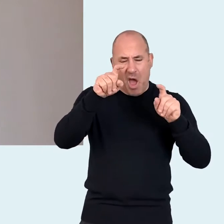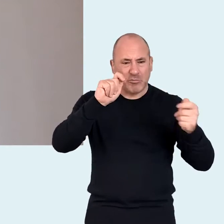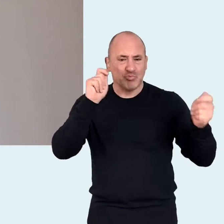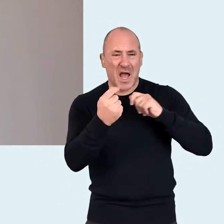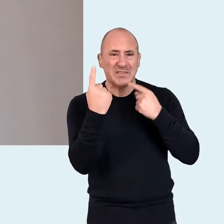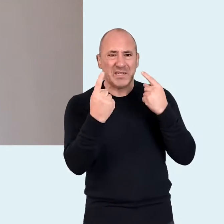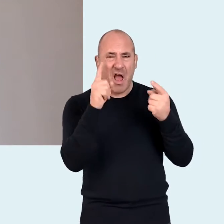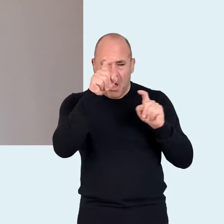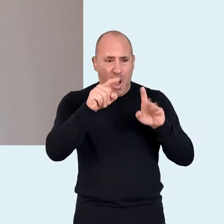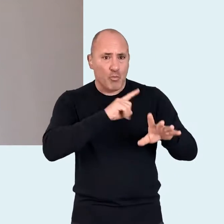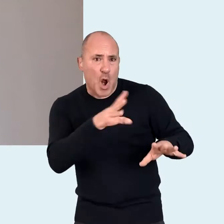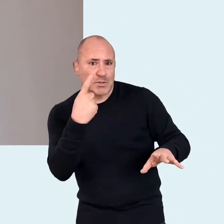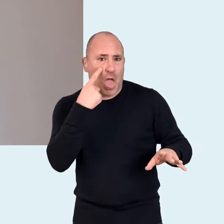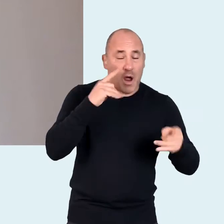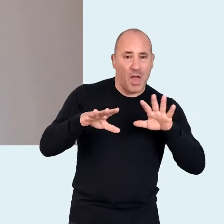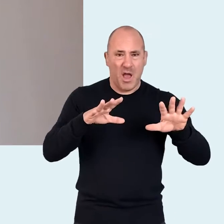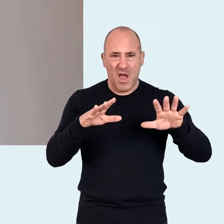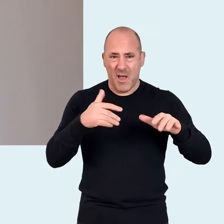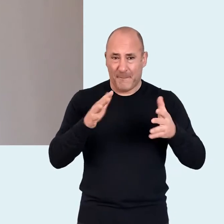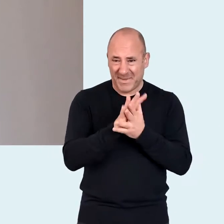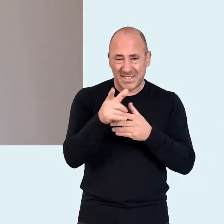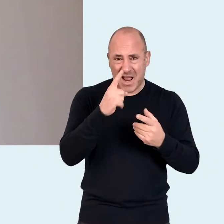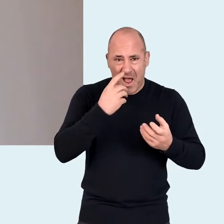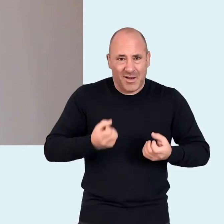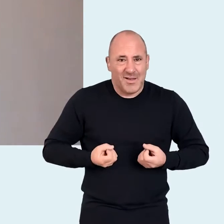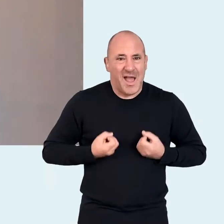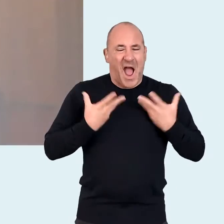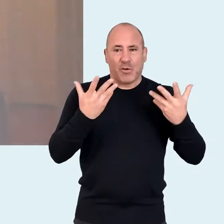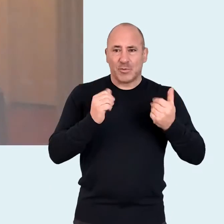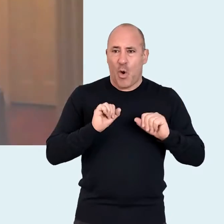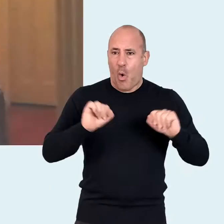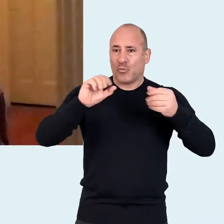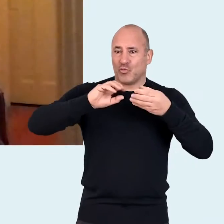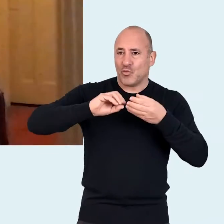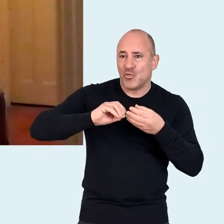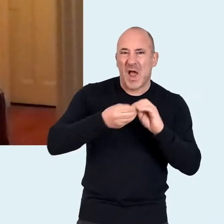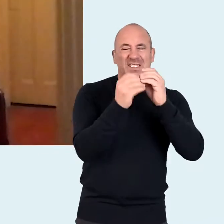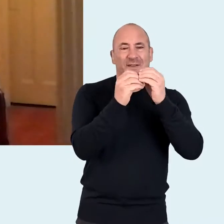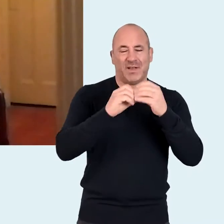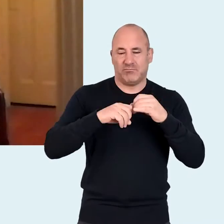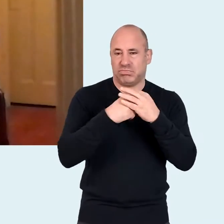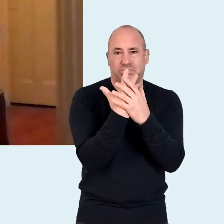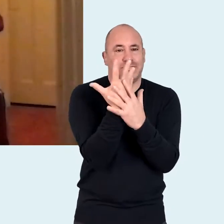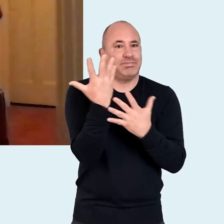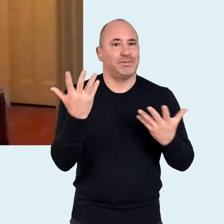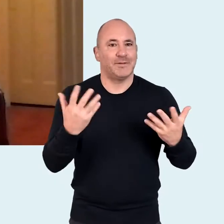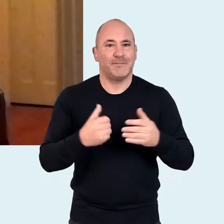you're given them permission to release and to show their own creativity. I try and make